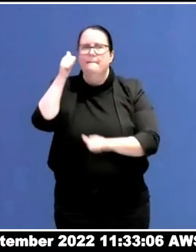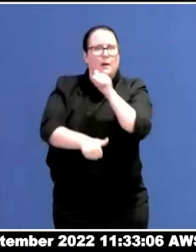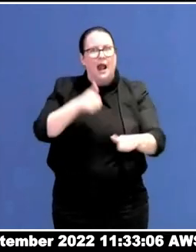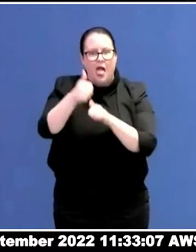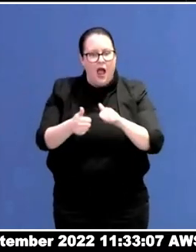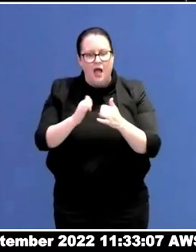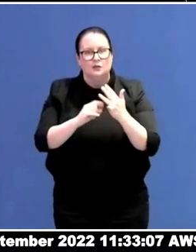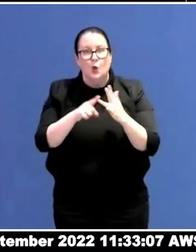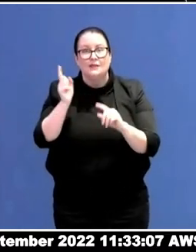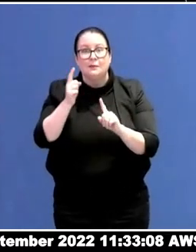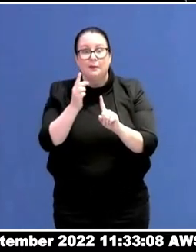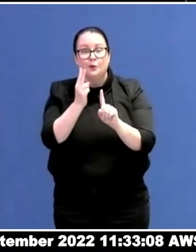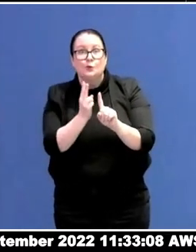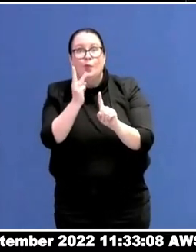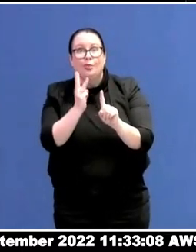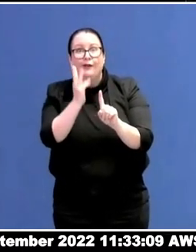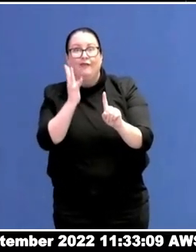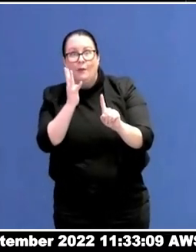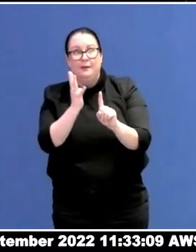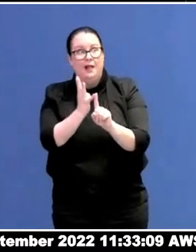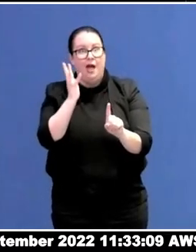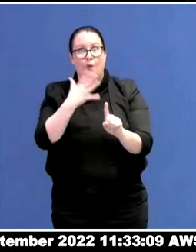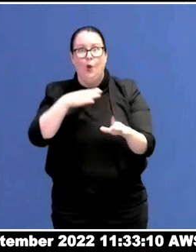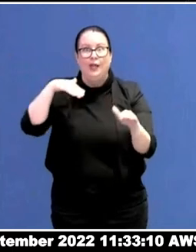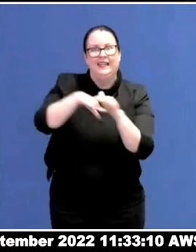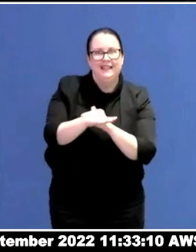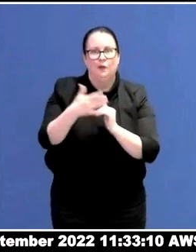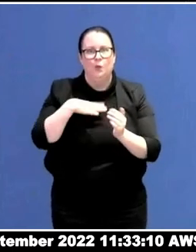three, four, people trying to get our help in the room.